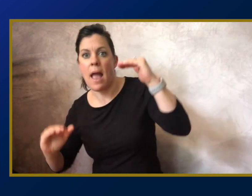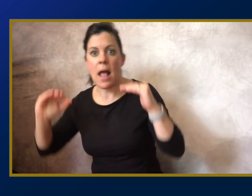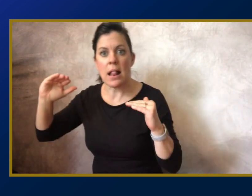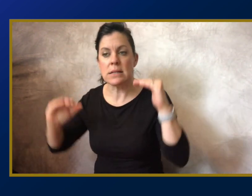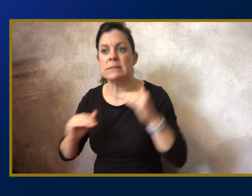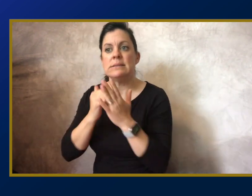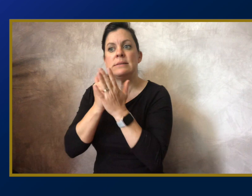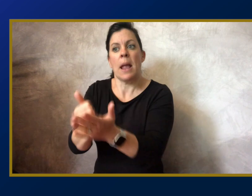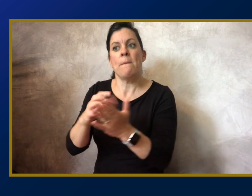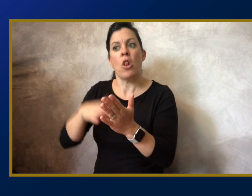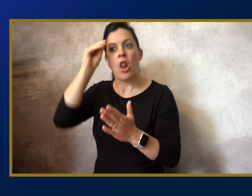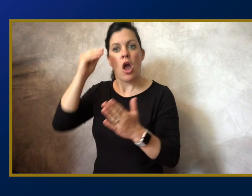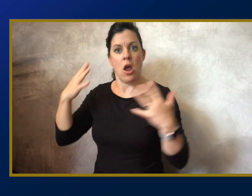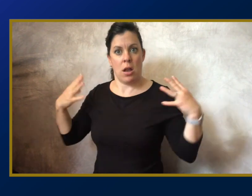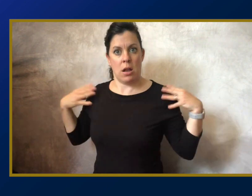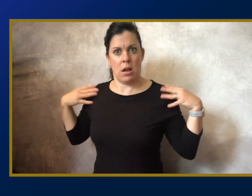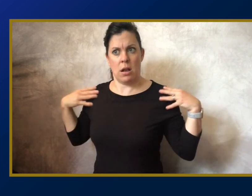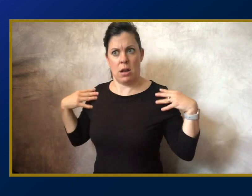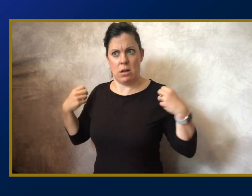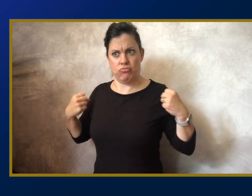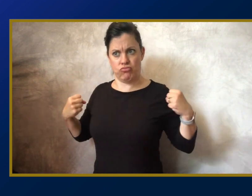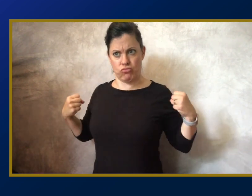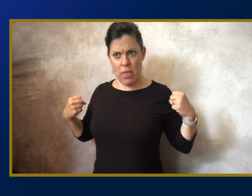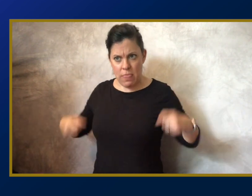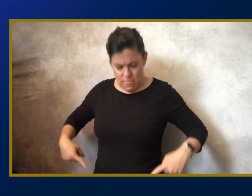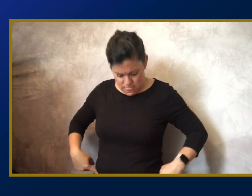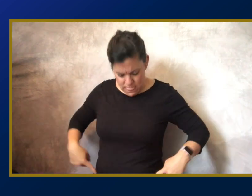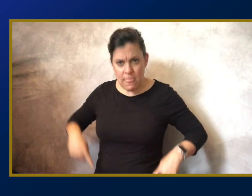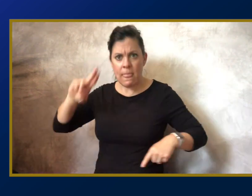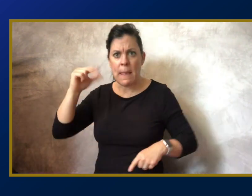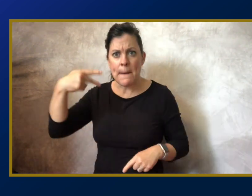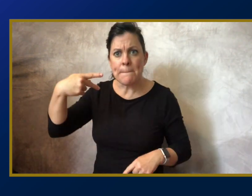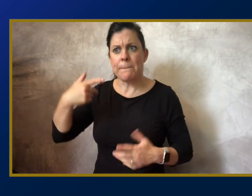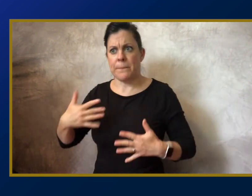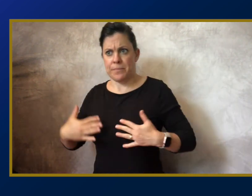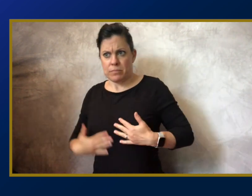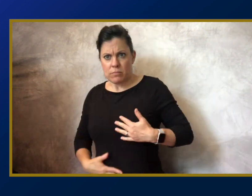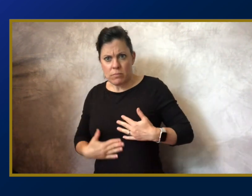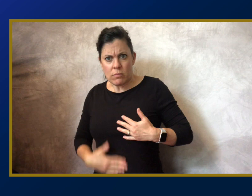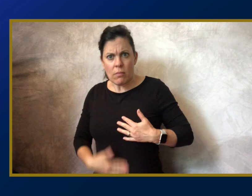they work on stability as they go over the center and then crawl down. So, it's shoulder strength,